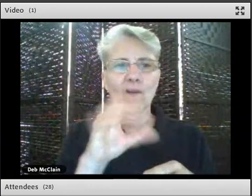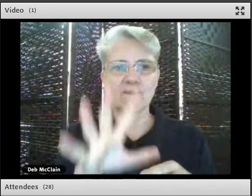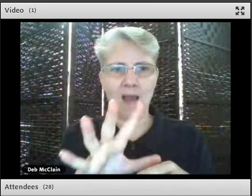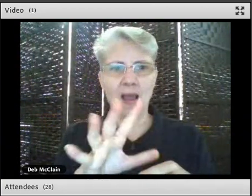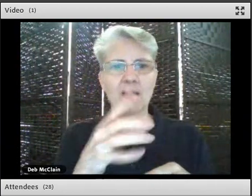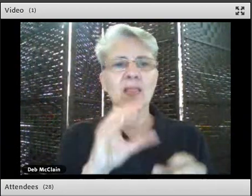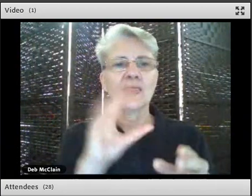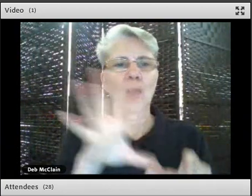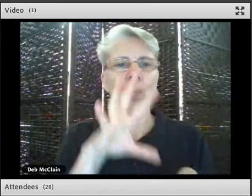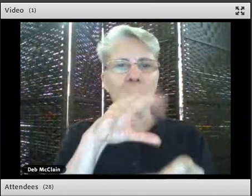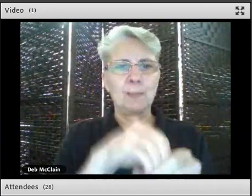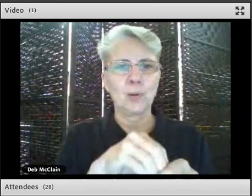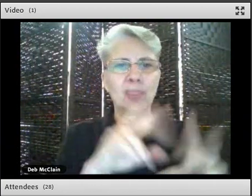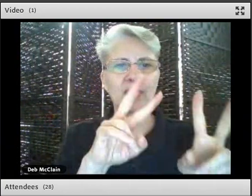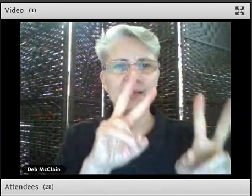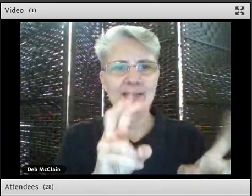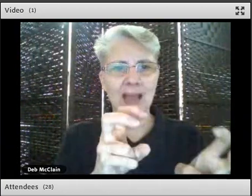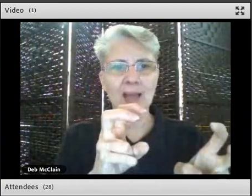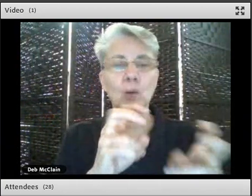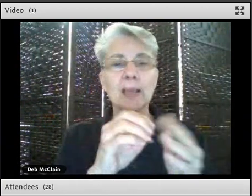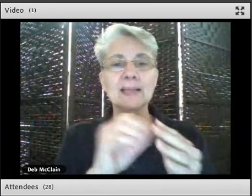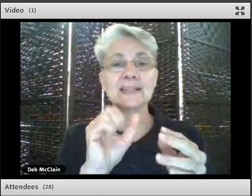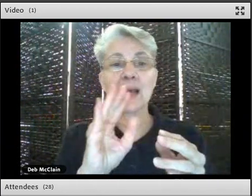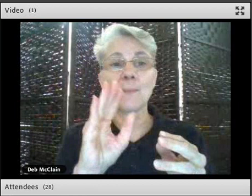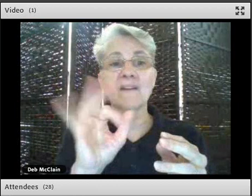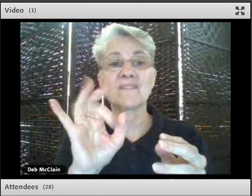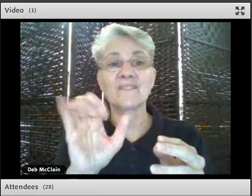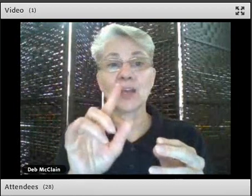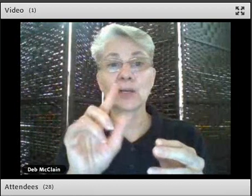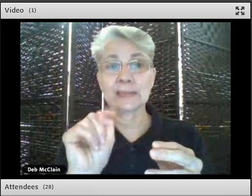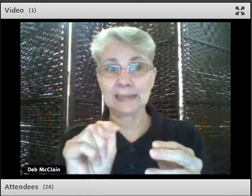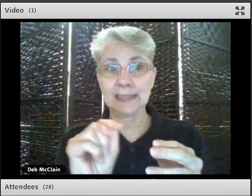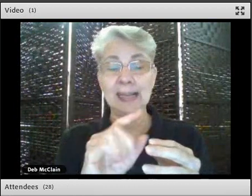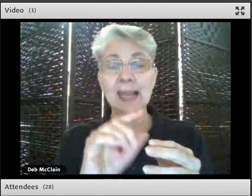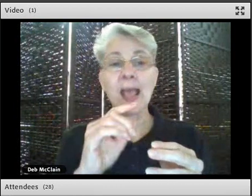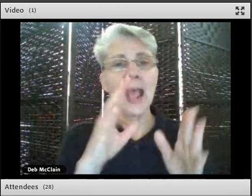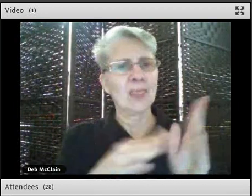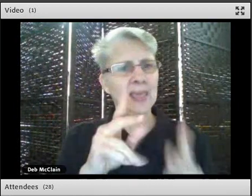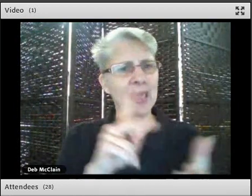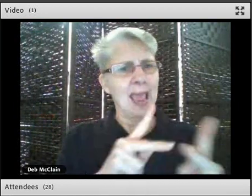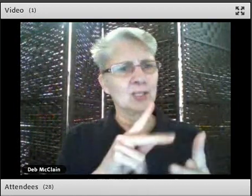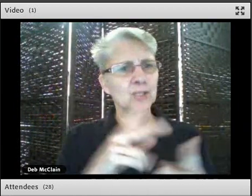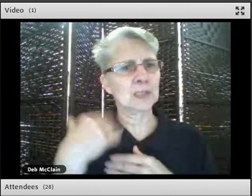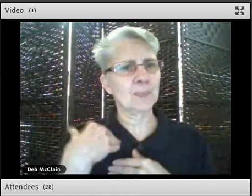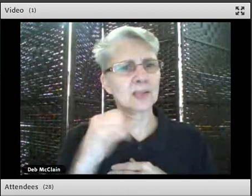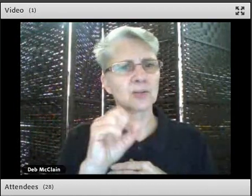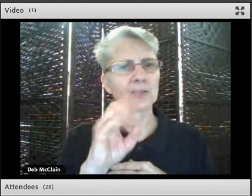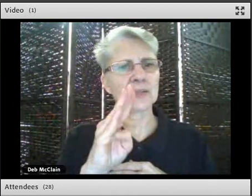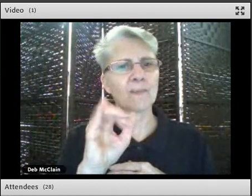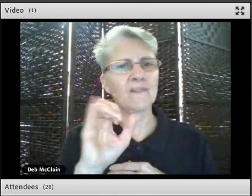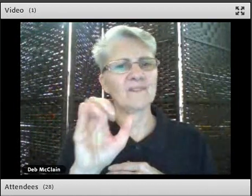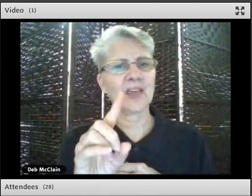When it comes to fiction, we usually do not use a 505, because the contents for fiction